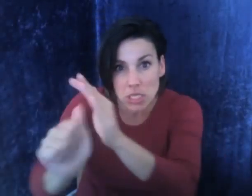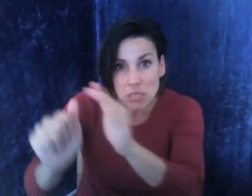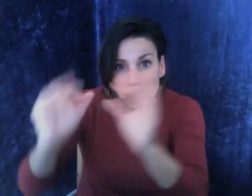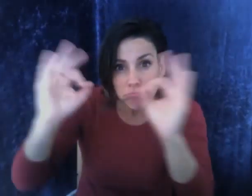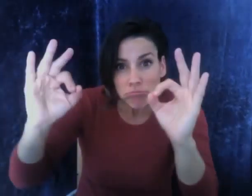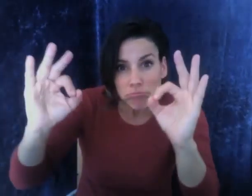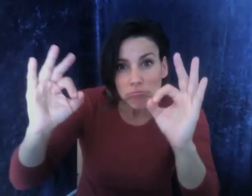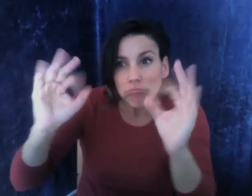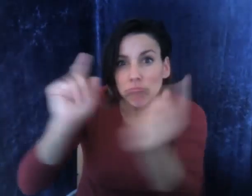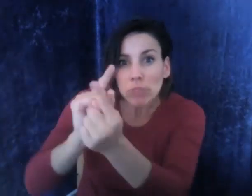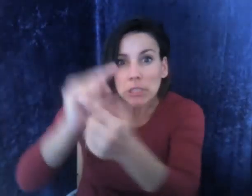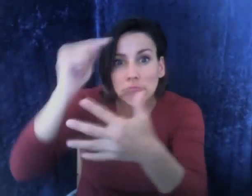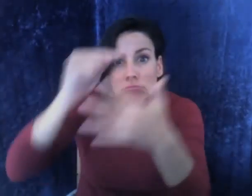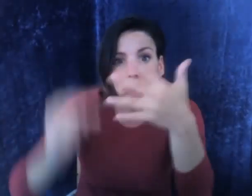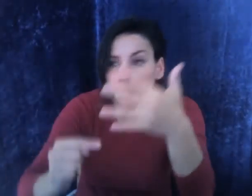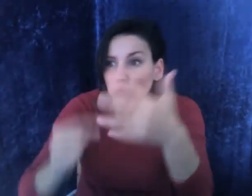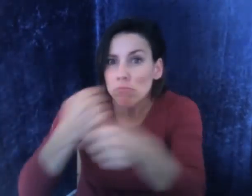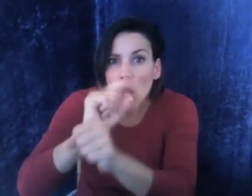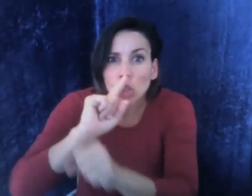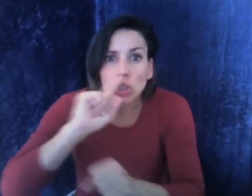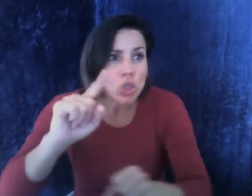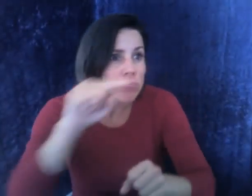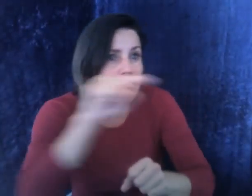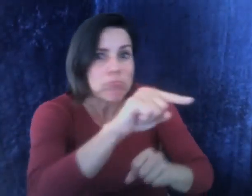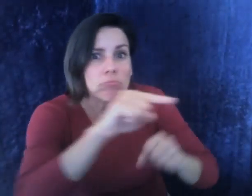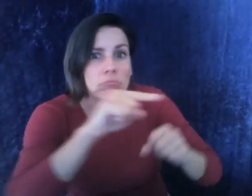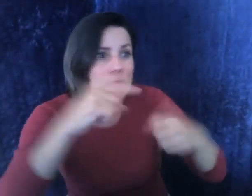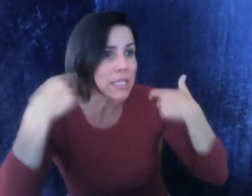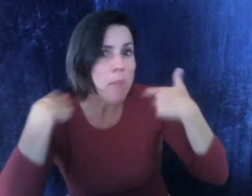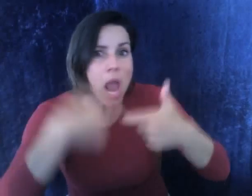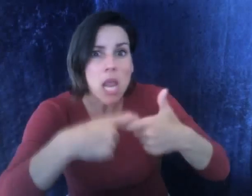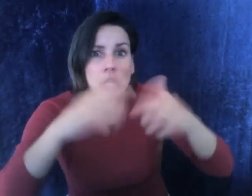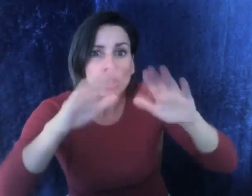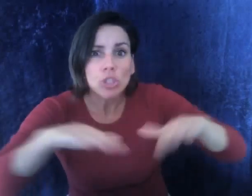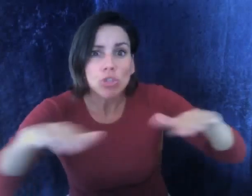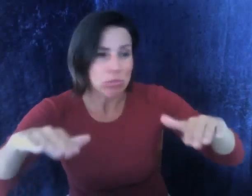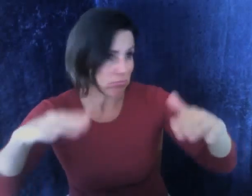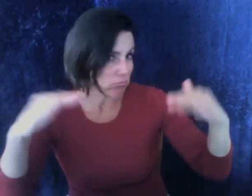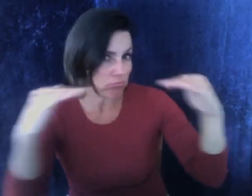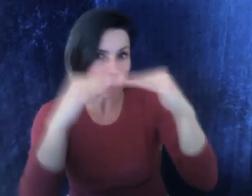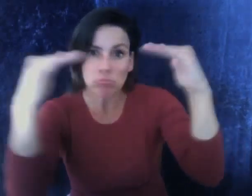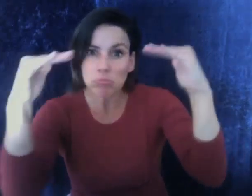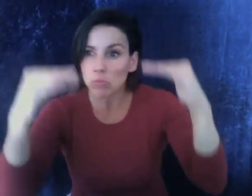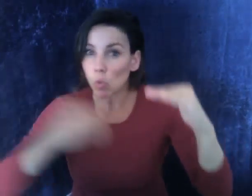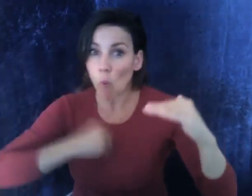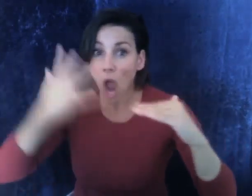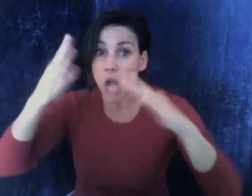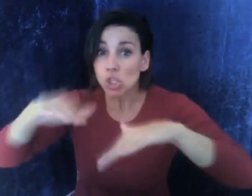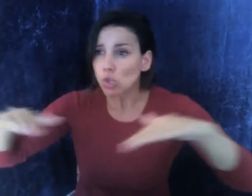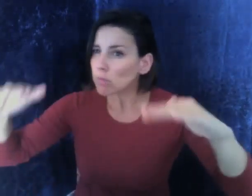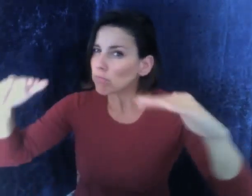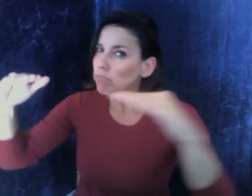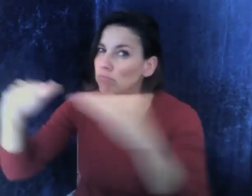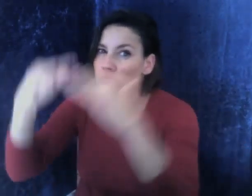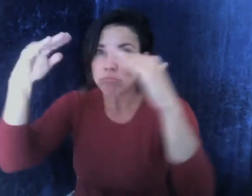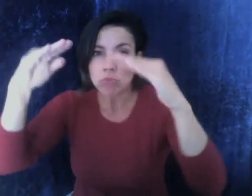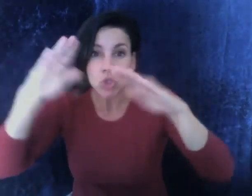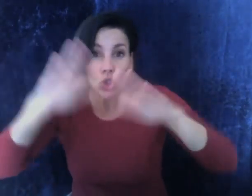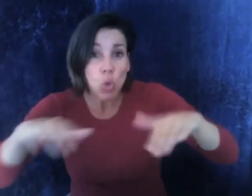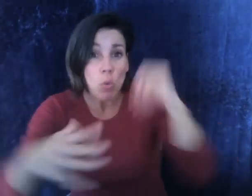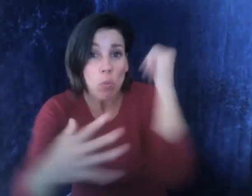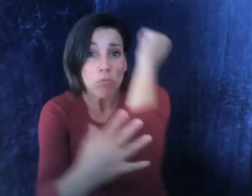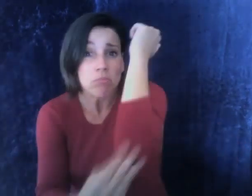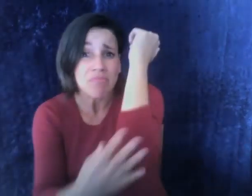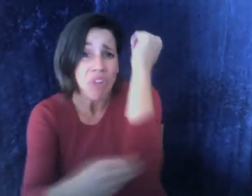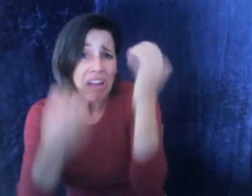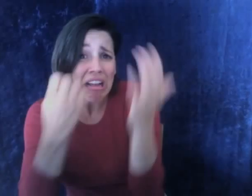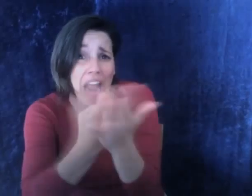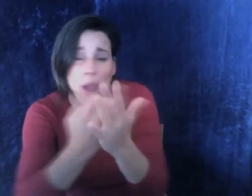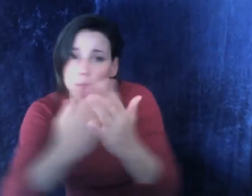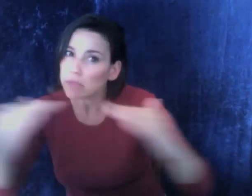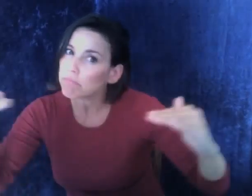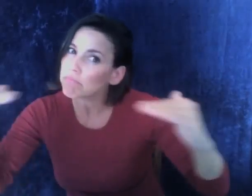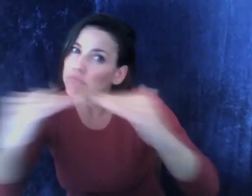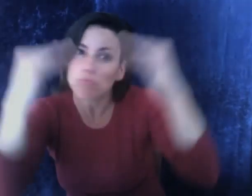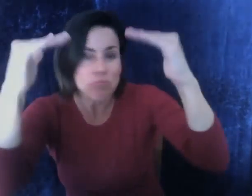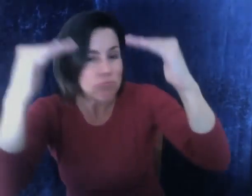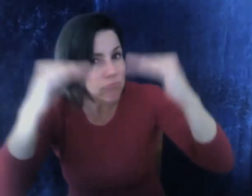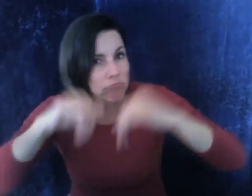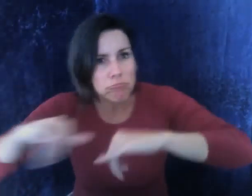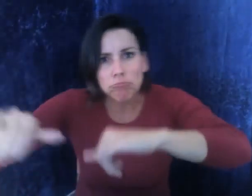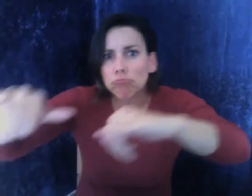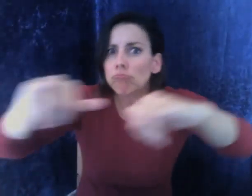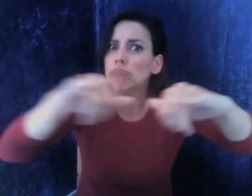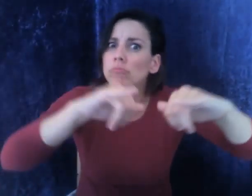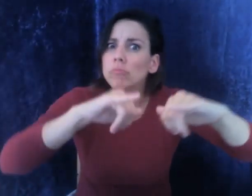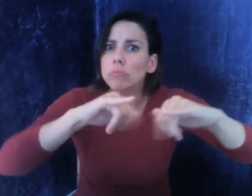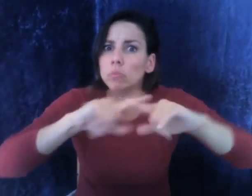This includes children who are ethnic minority and lower socioeconomic status will have